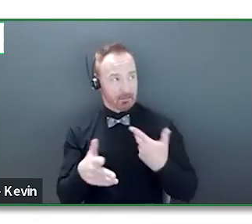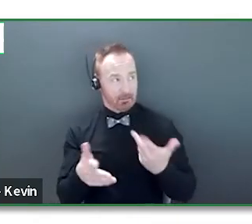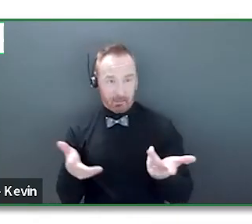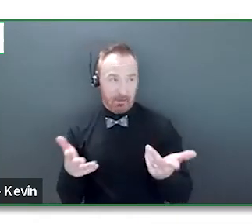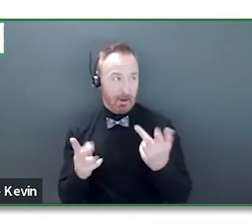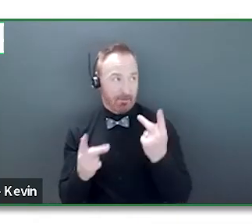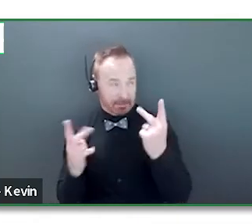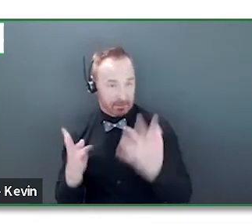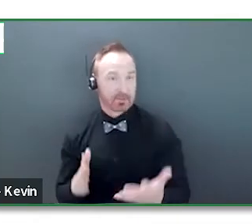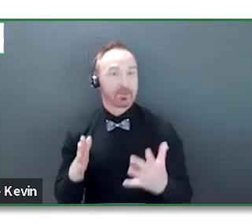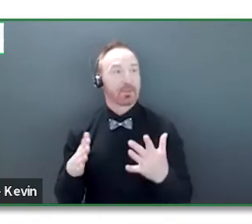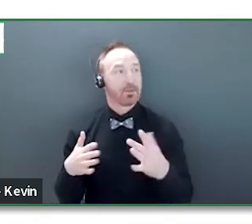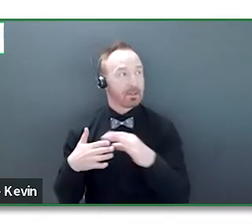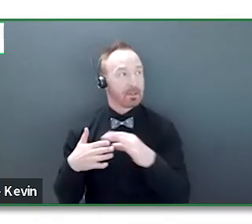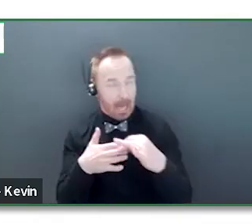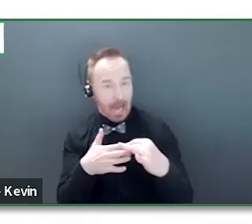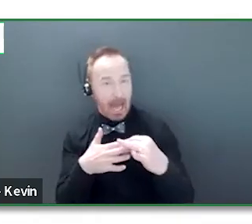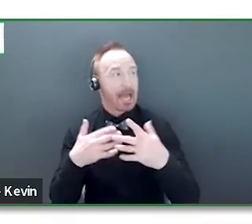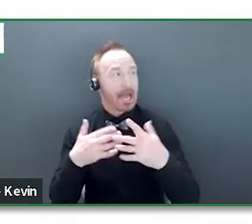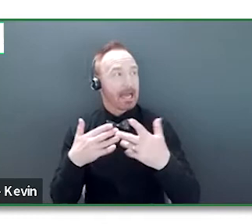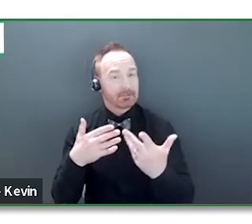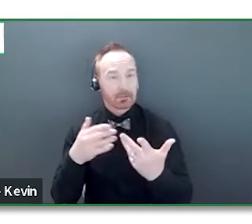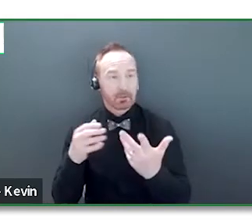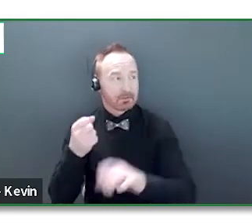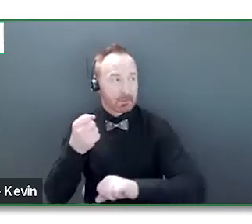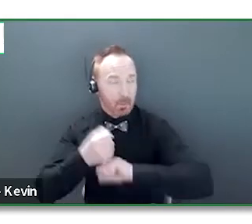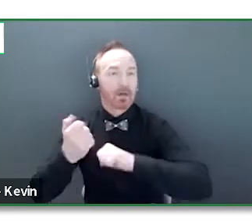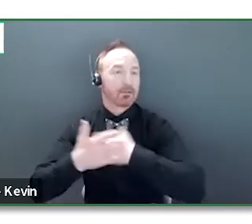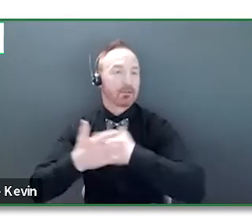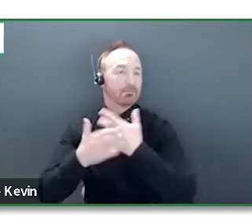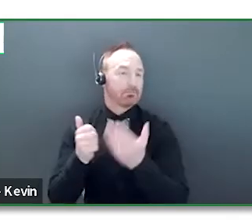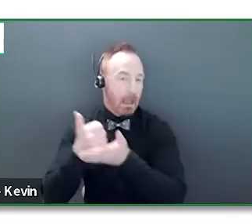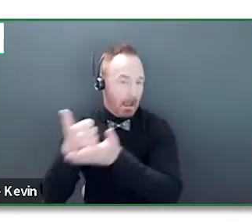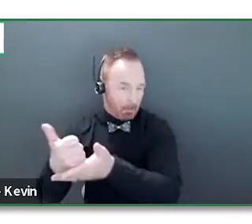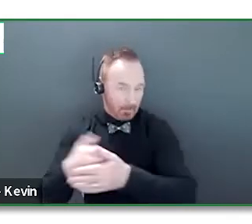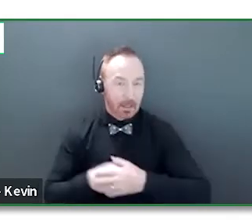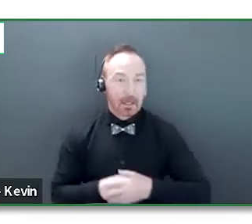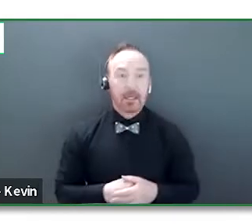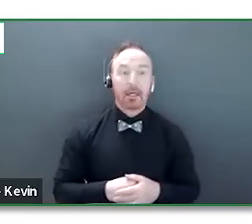Thank you. So just quickly a couple documents that are helped guiding us and